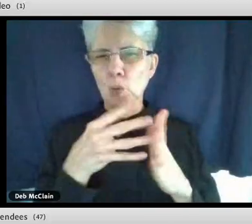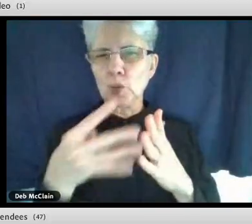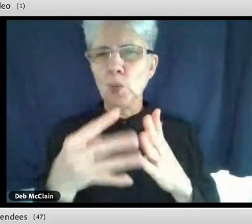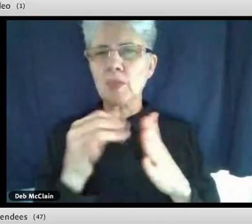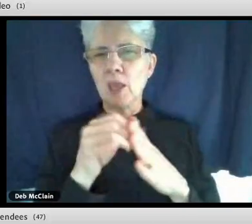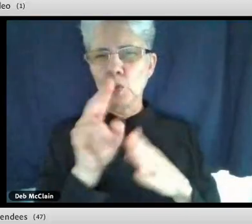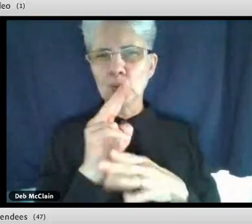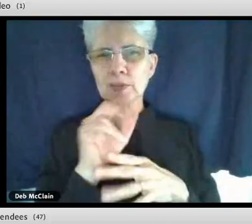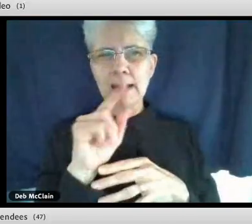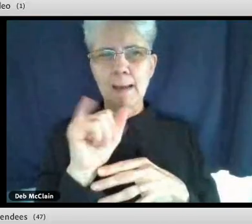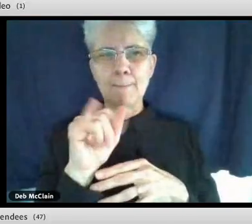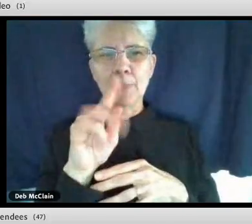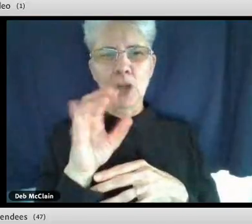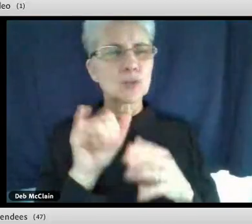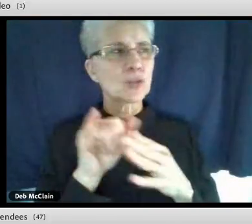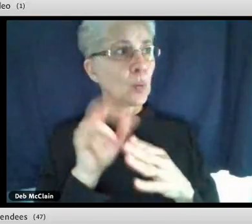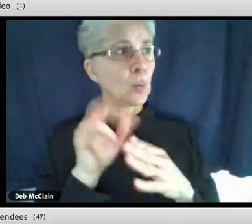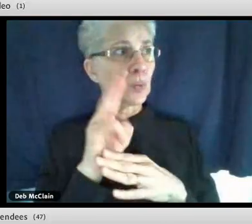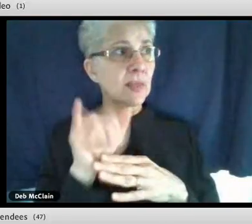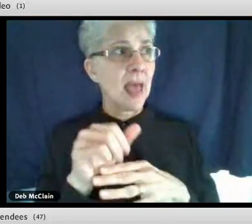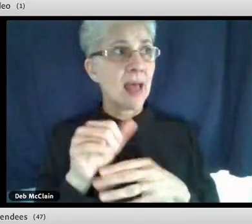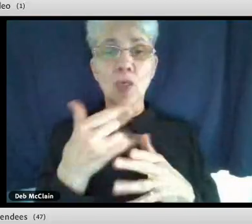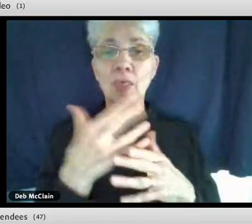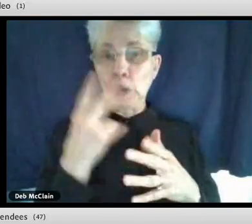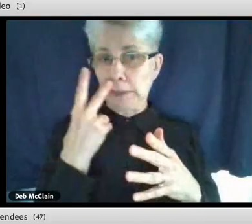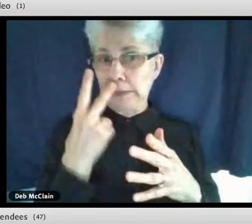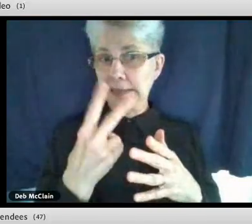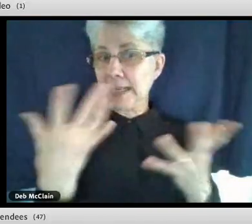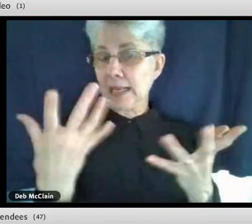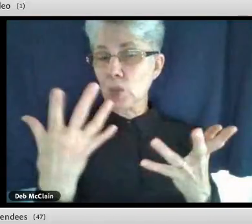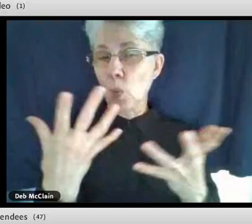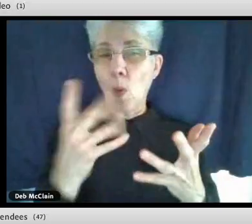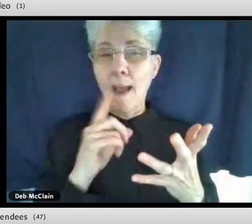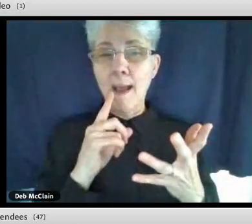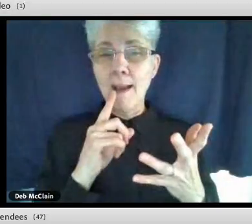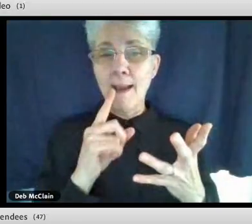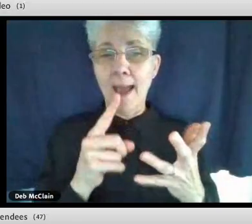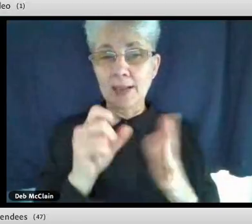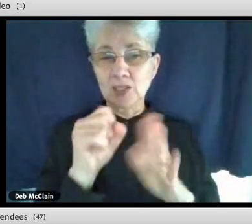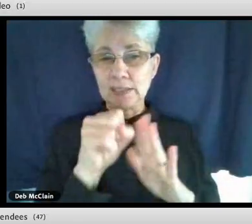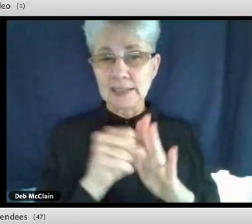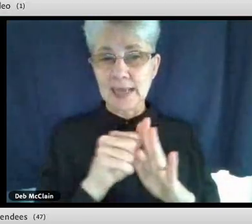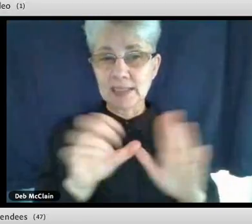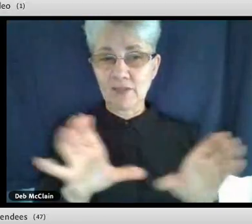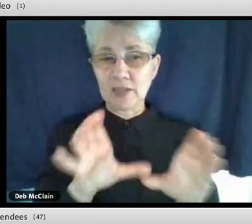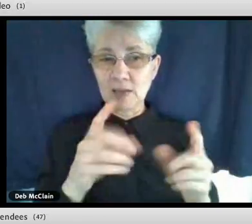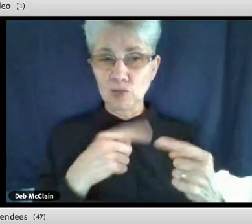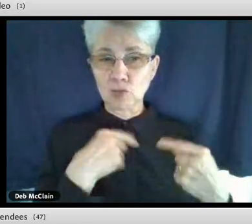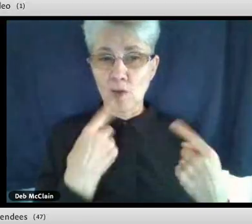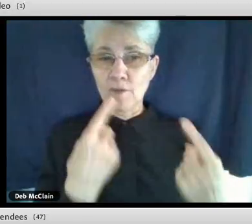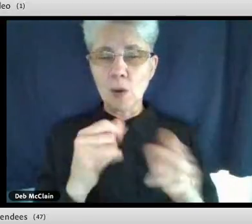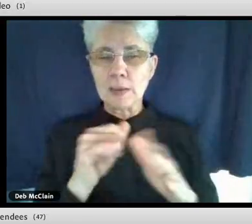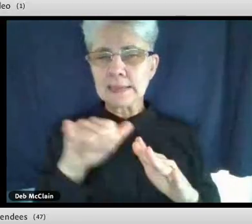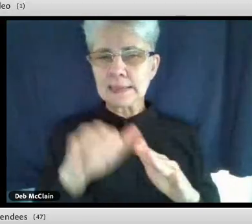They use that site, and so the other thing you can see is what actions states have done, stay-at-home orders.